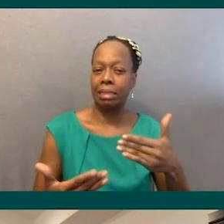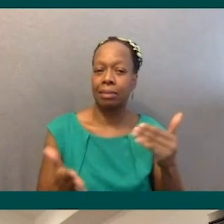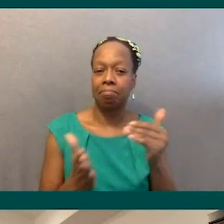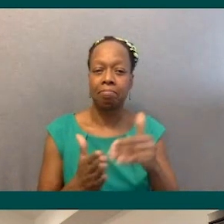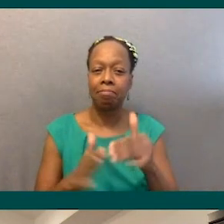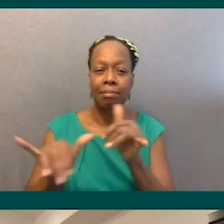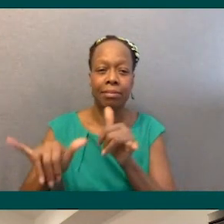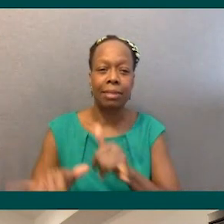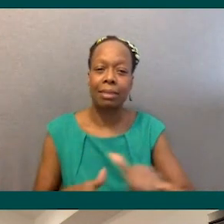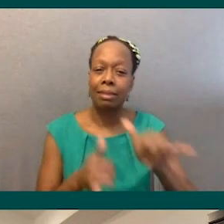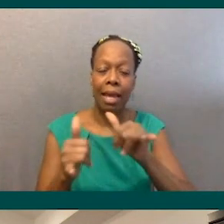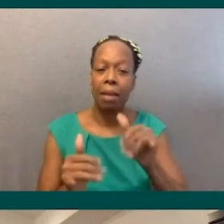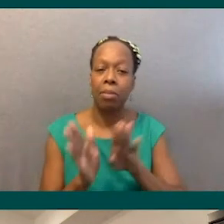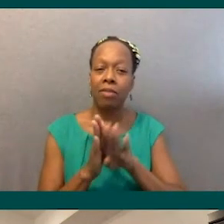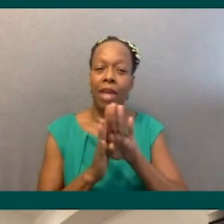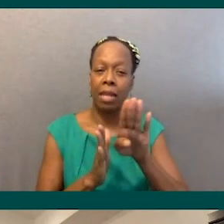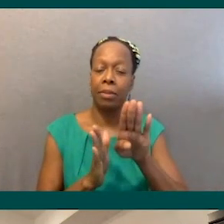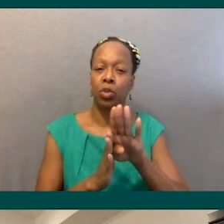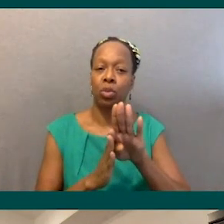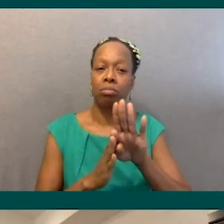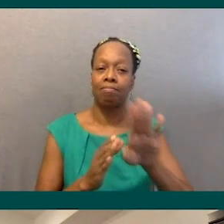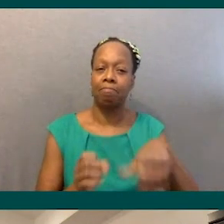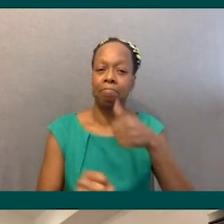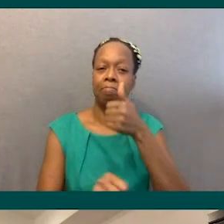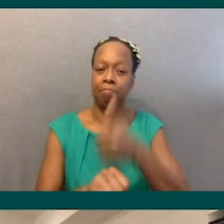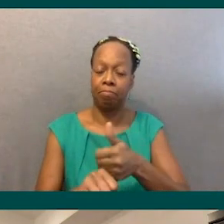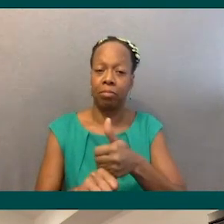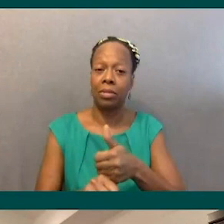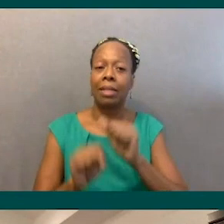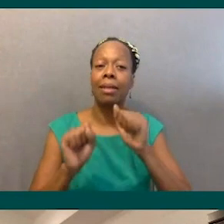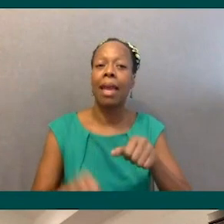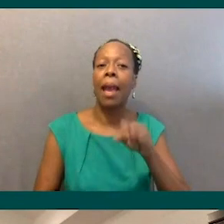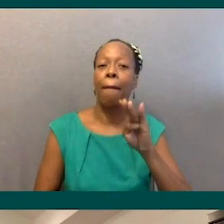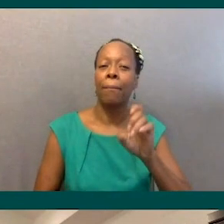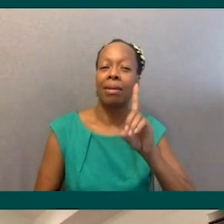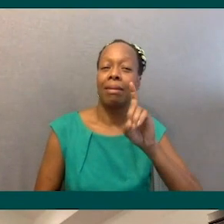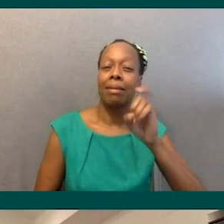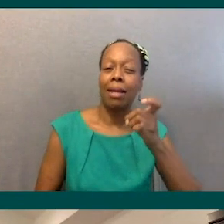It then can be diagnosed by somebody who's skilled